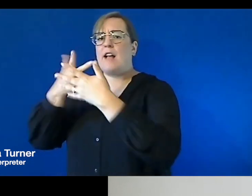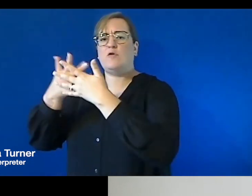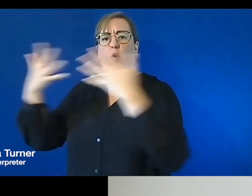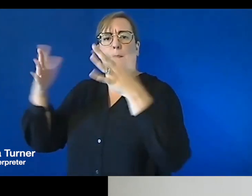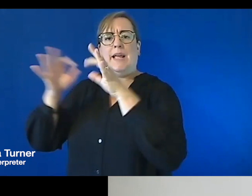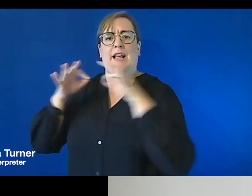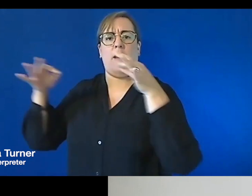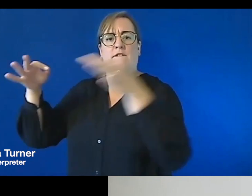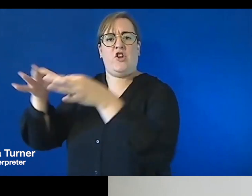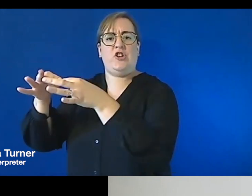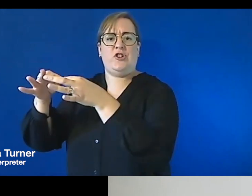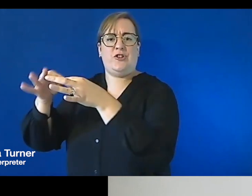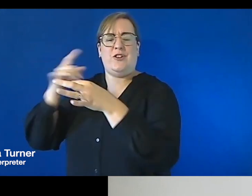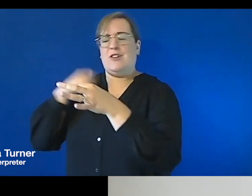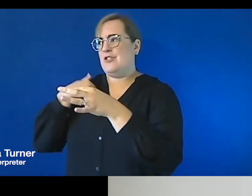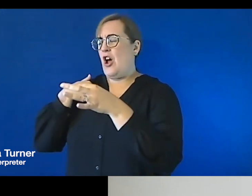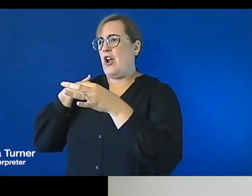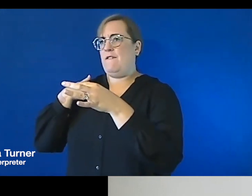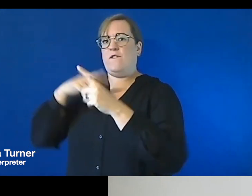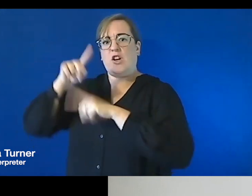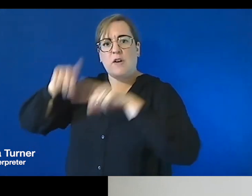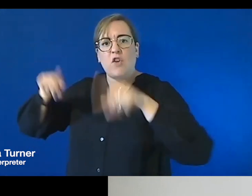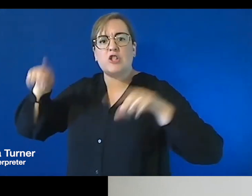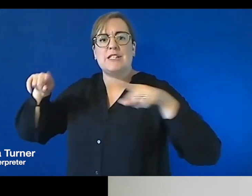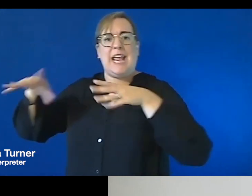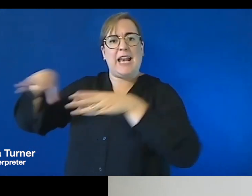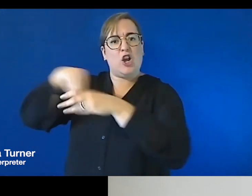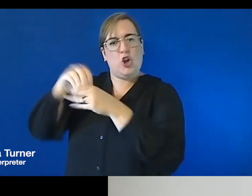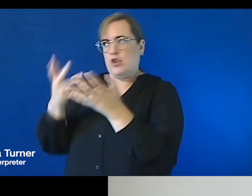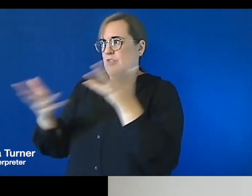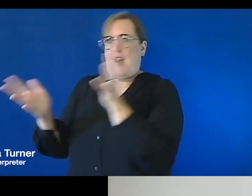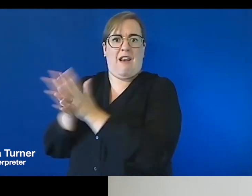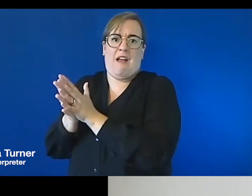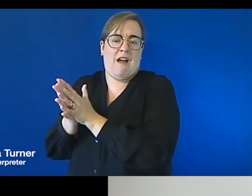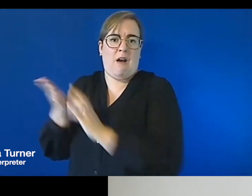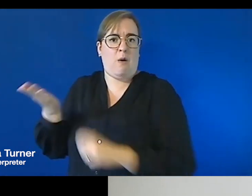professionals for larger organisations - how they can also be more inclusive.